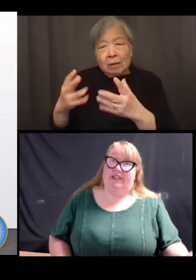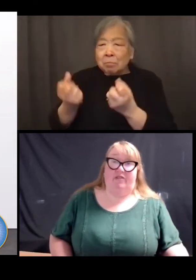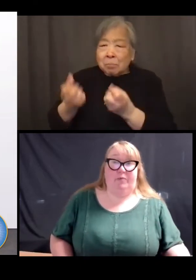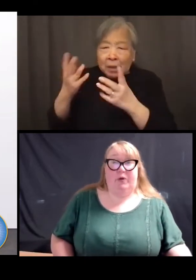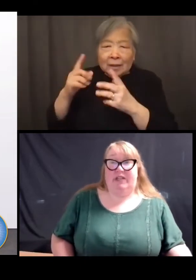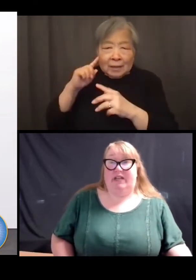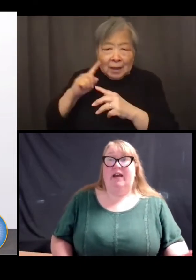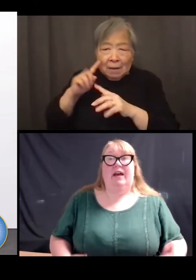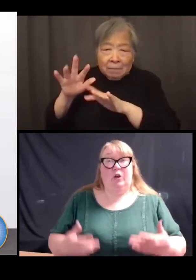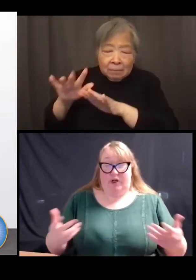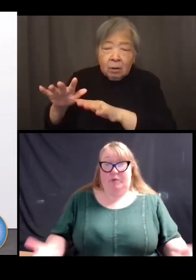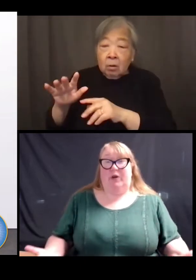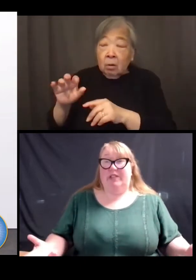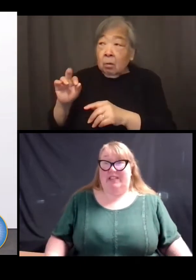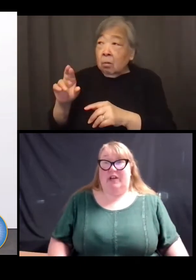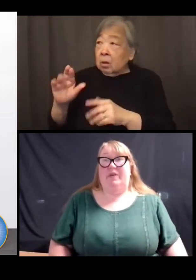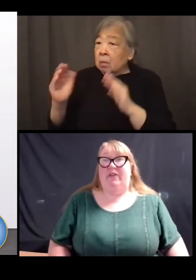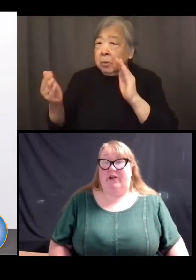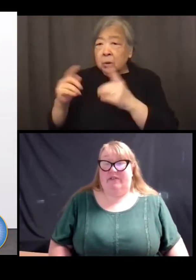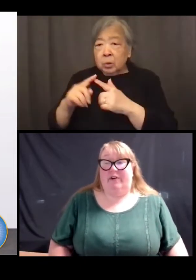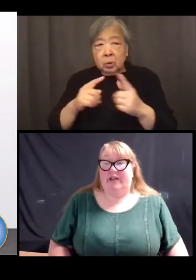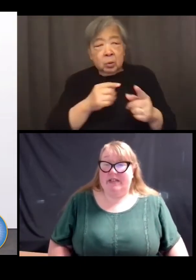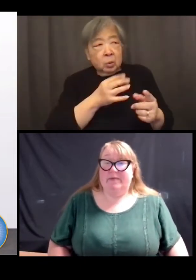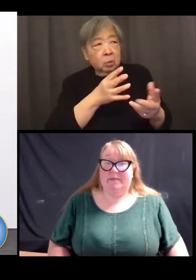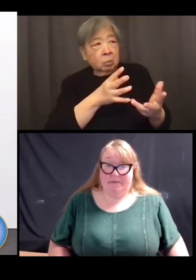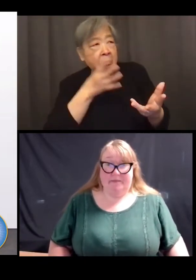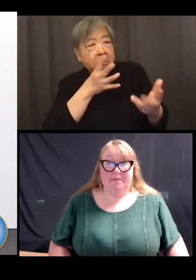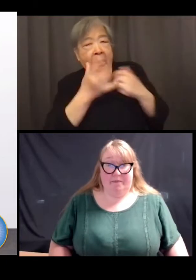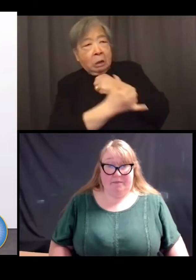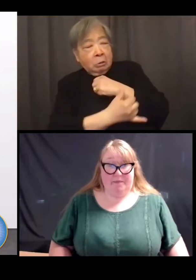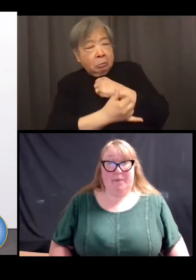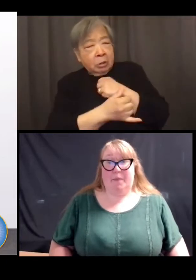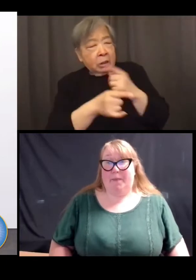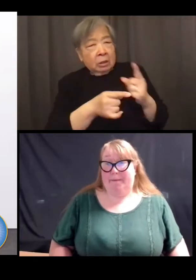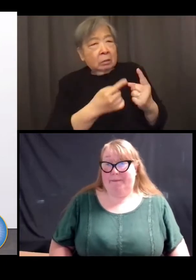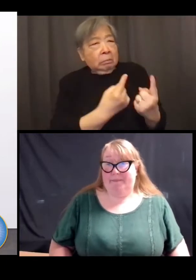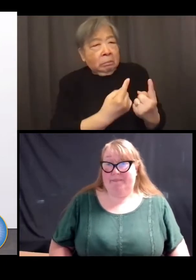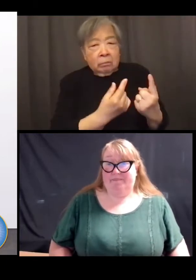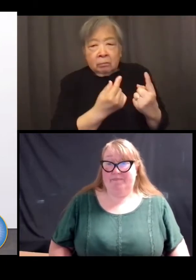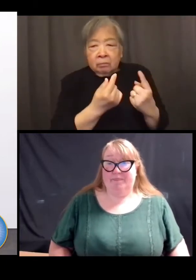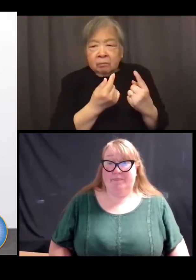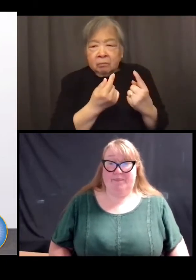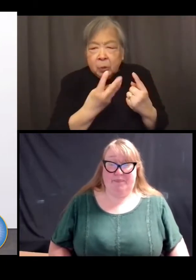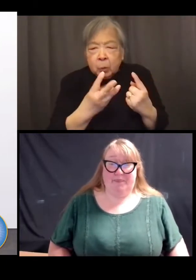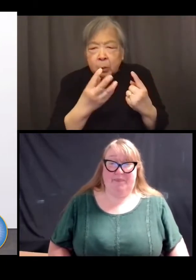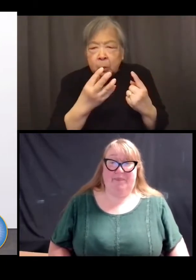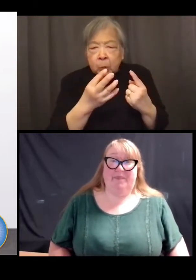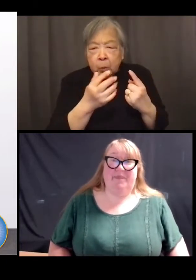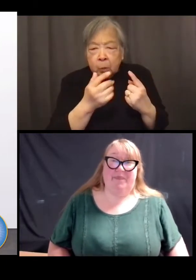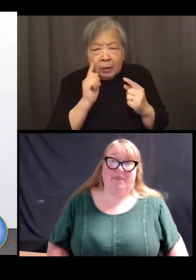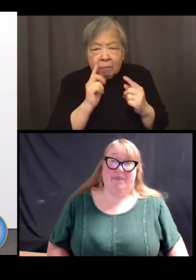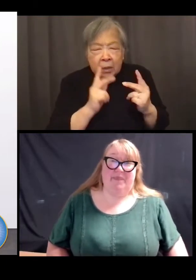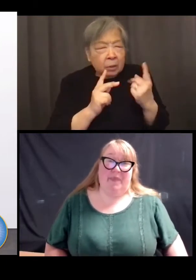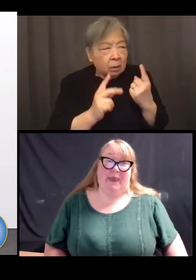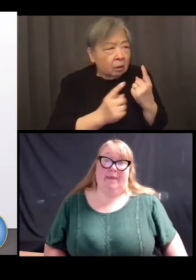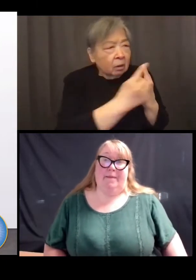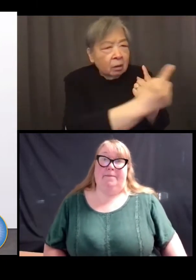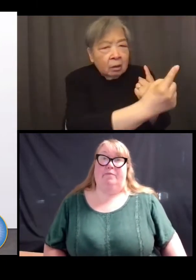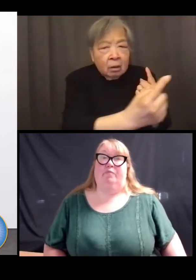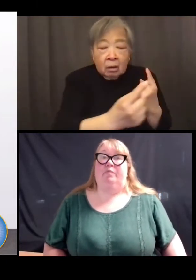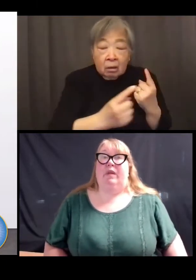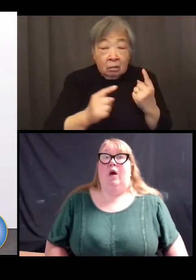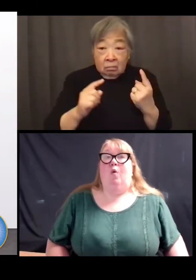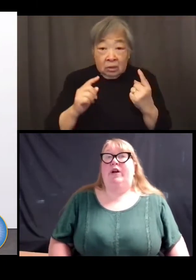deaf person your experience is going to be very different